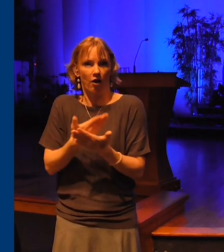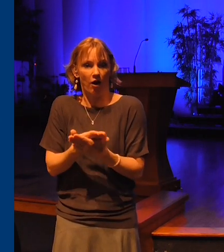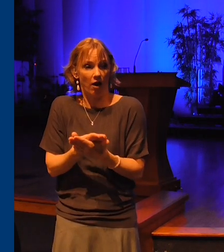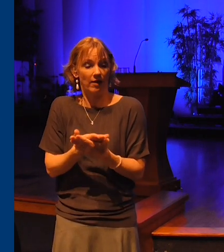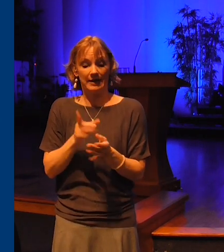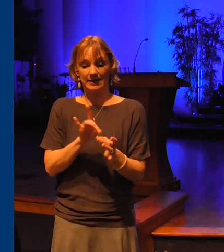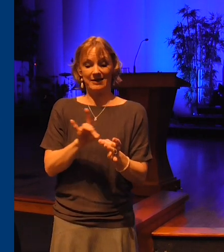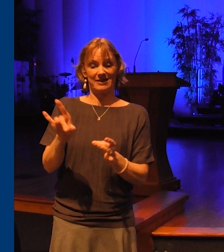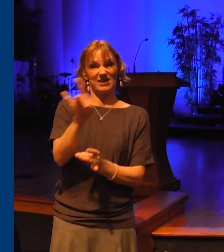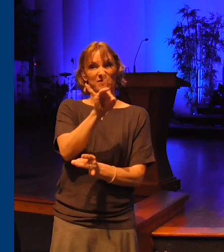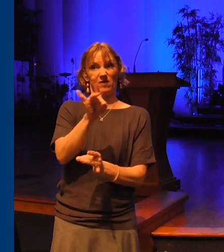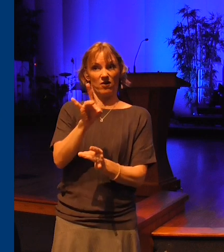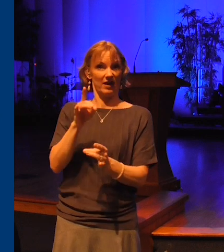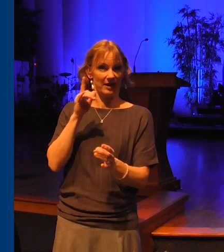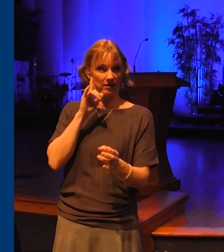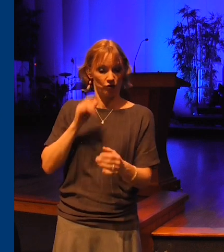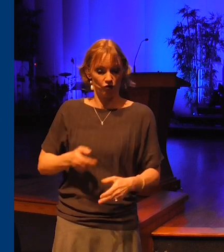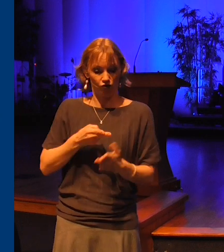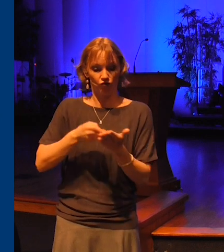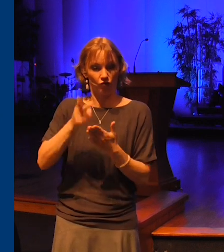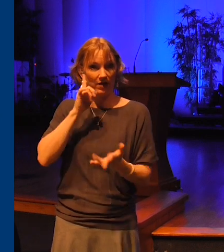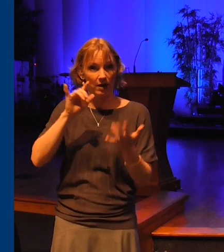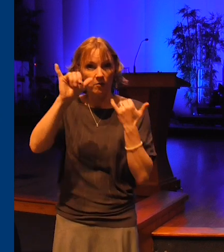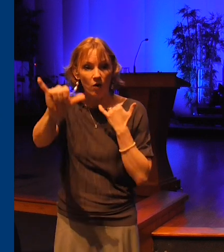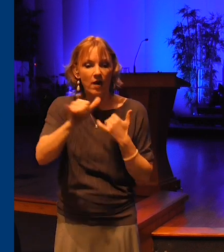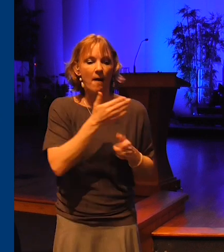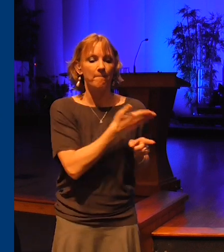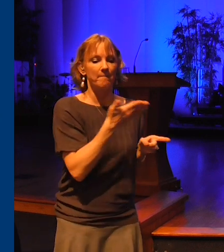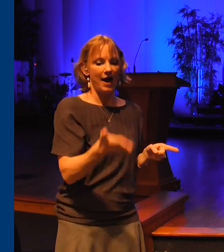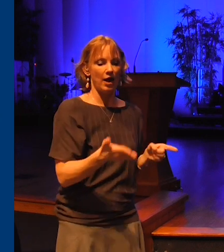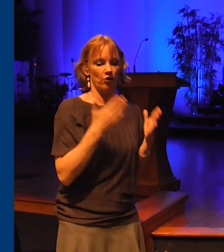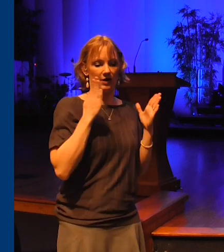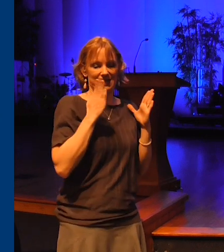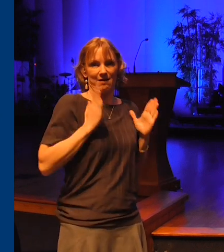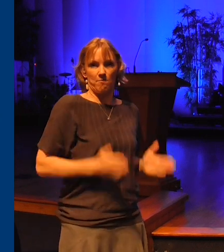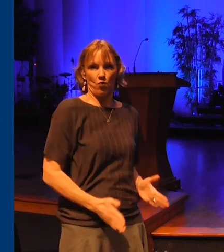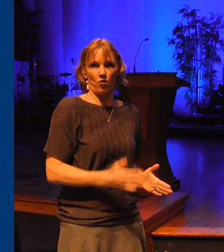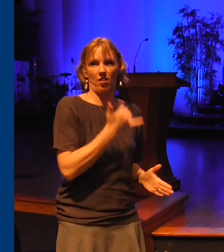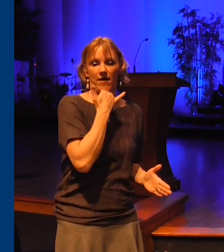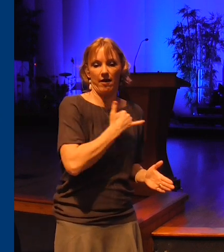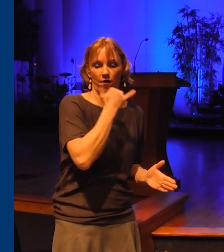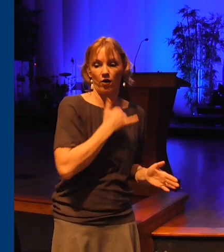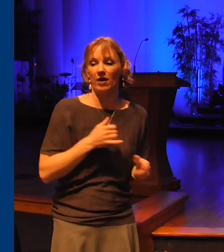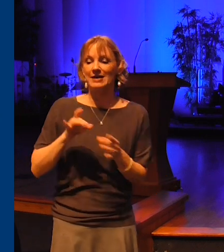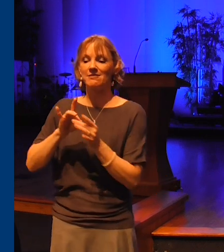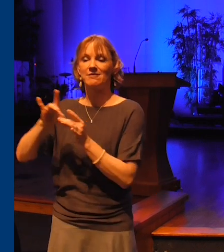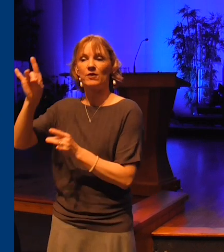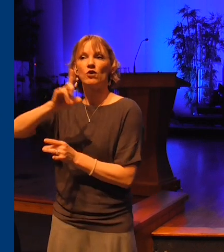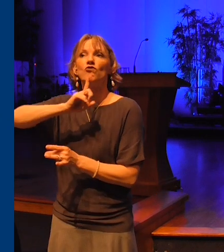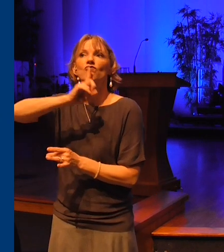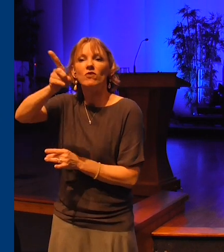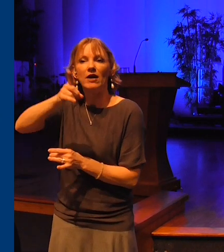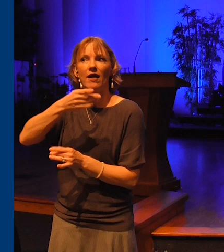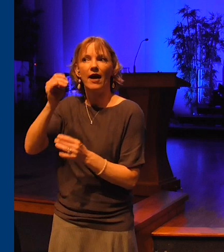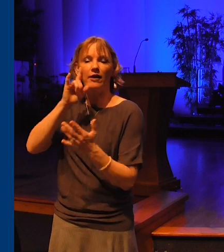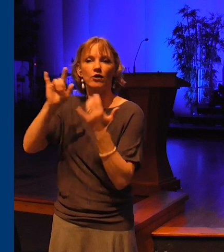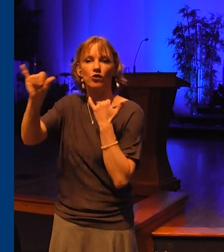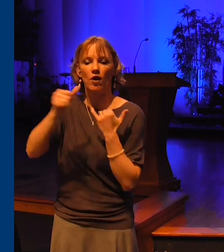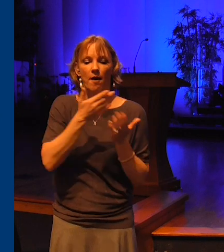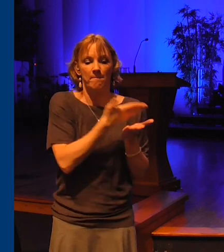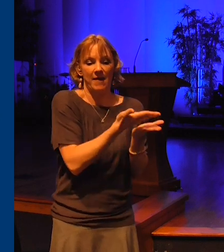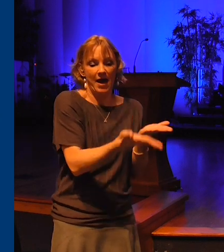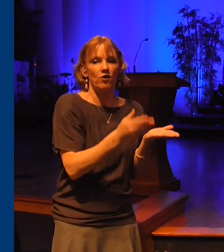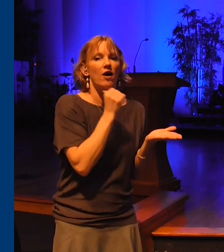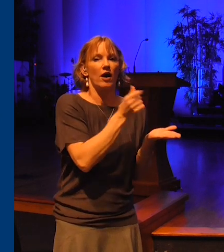mortal truth matter is mortal error spirit is the real and eternal matter is the unreal and temporal